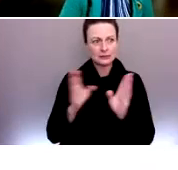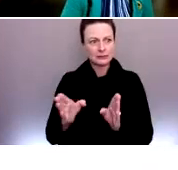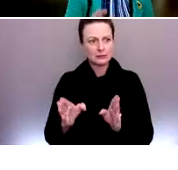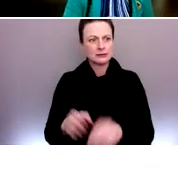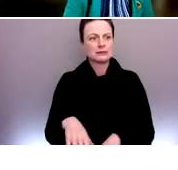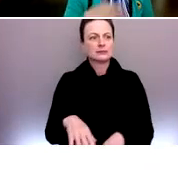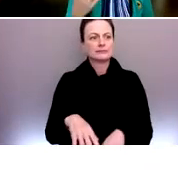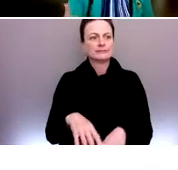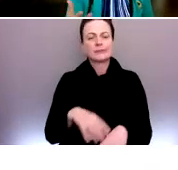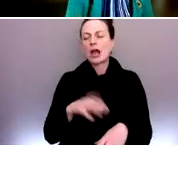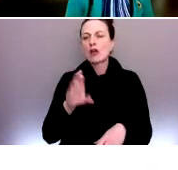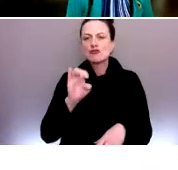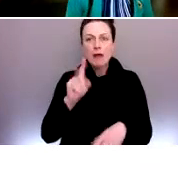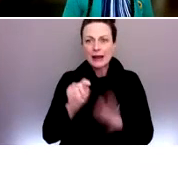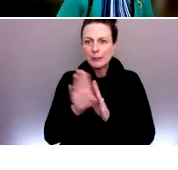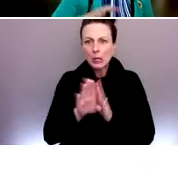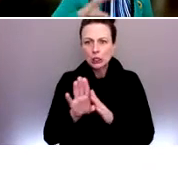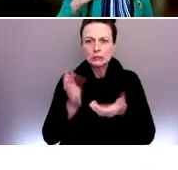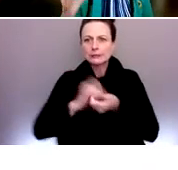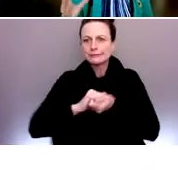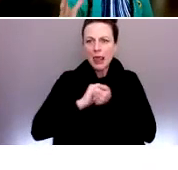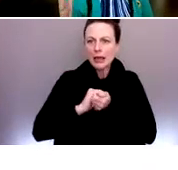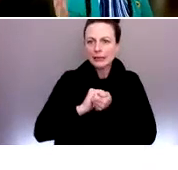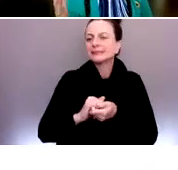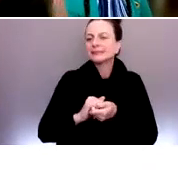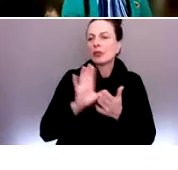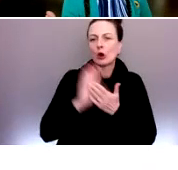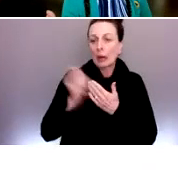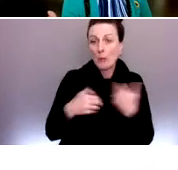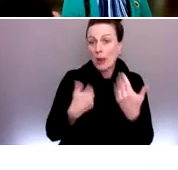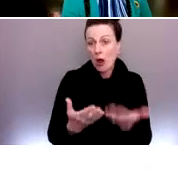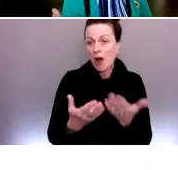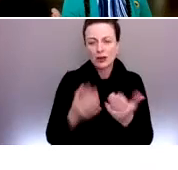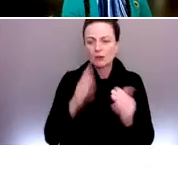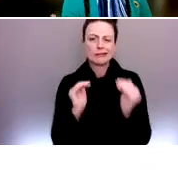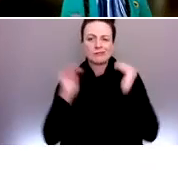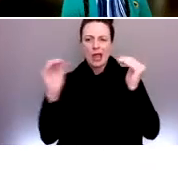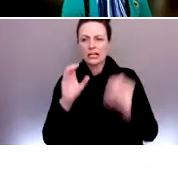their curriculum, but we offer it as an advanced credit curriculum.